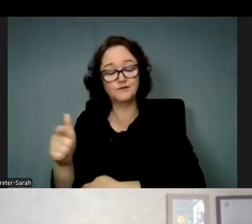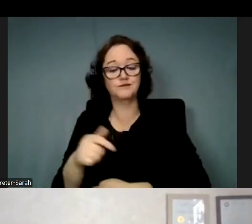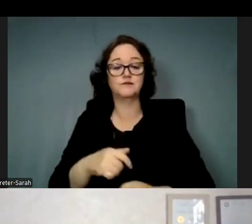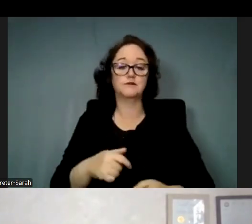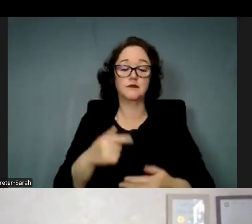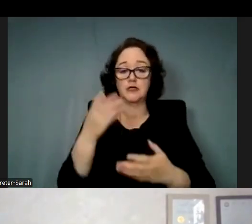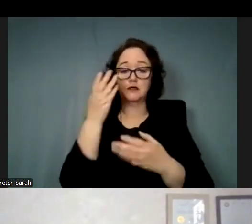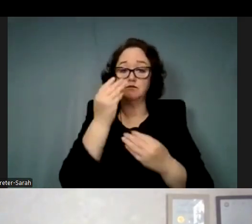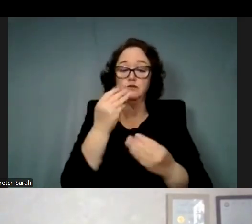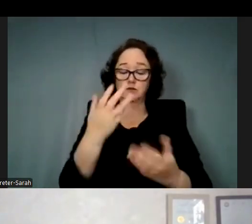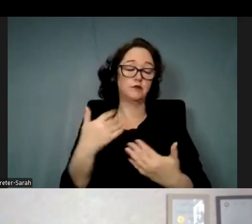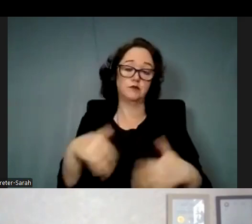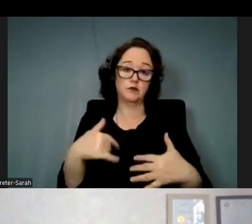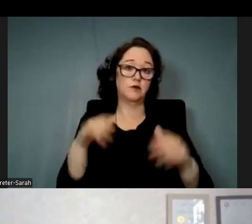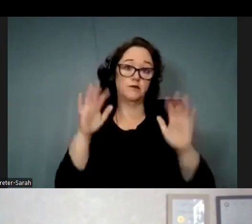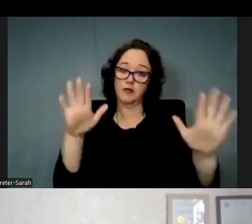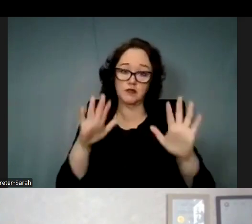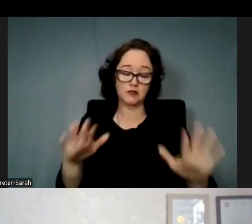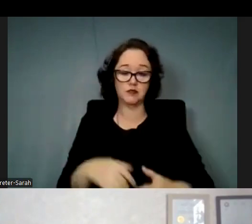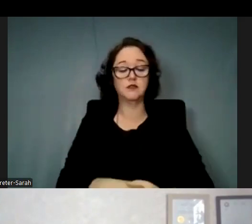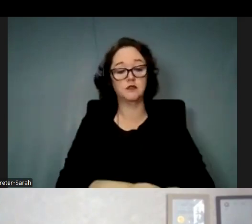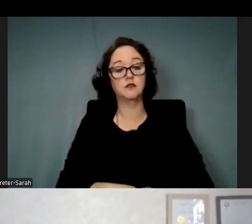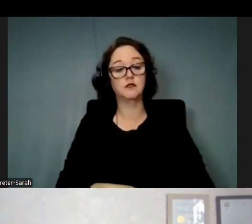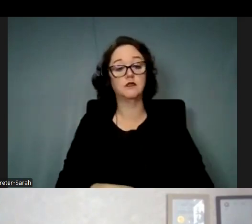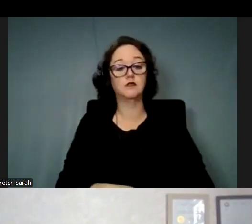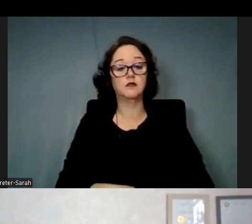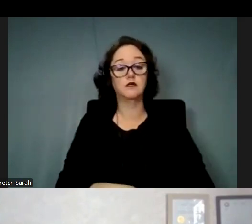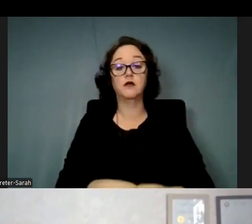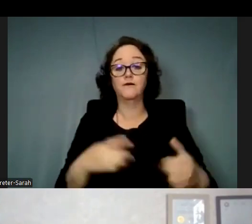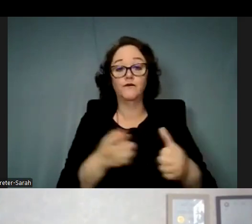amazing. So, the first question that I want to ask is, you know,